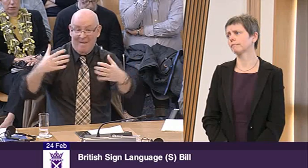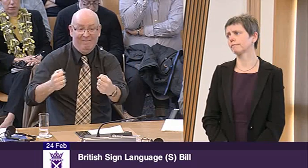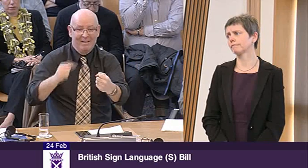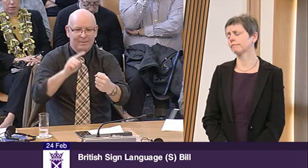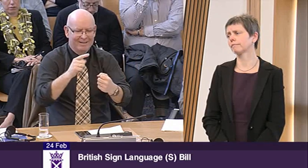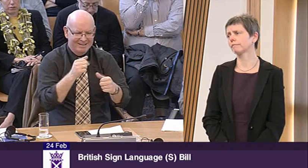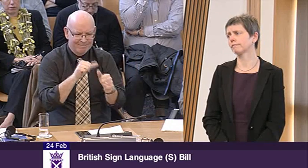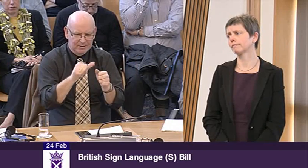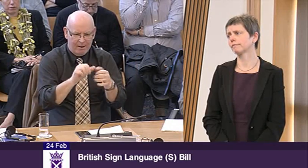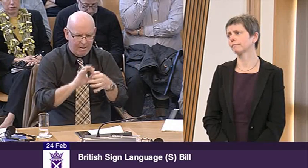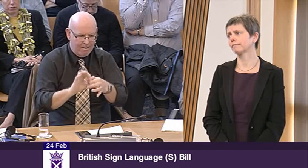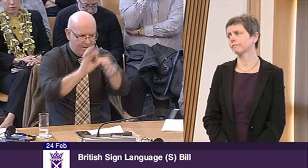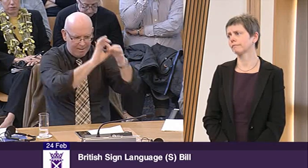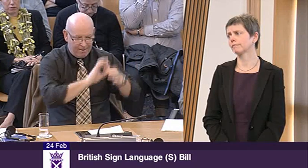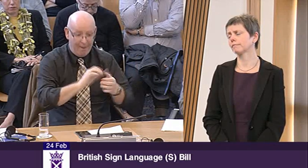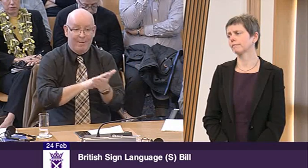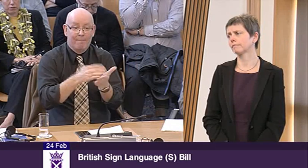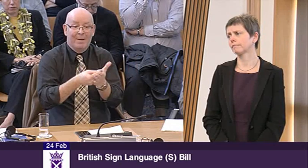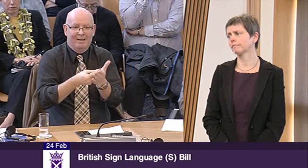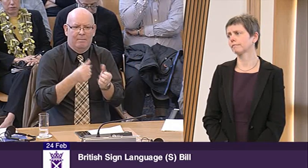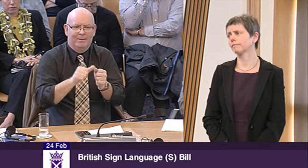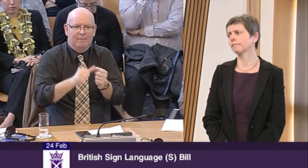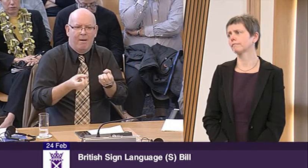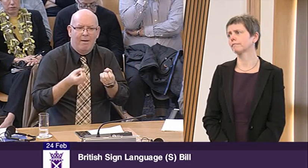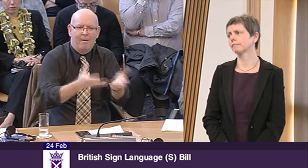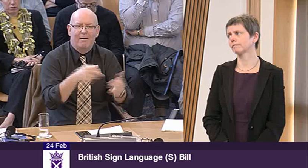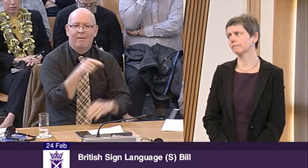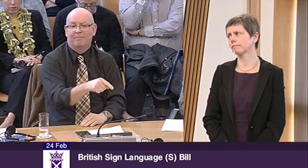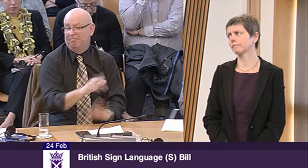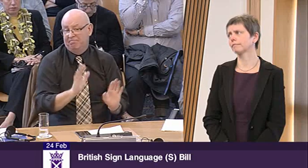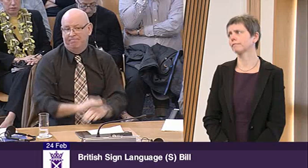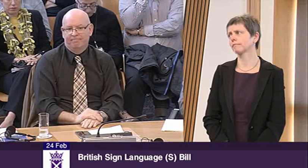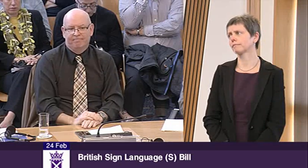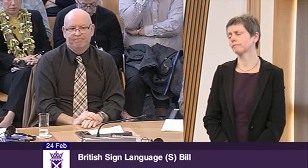way so that the systems that are already in place are better co-ordinated and so that